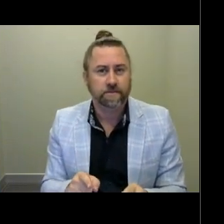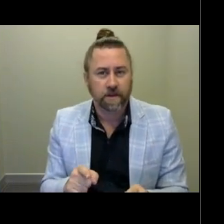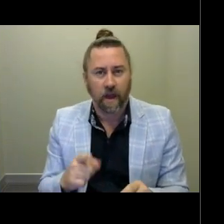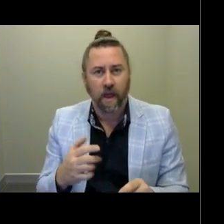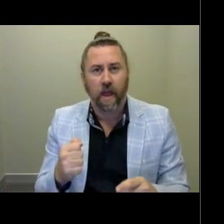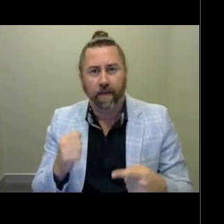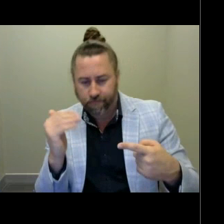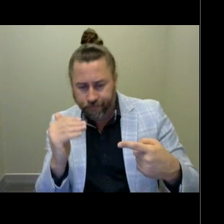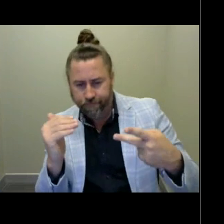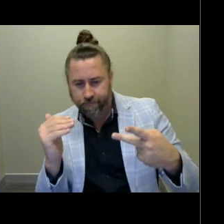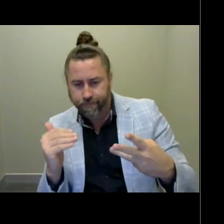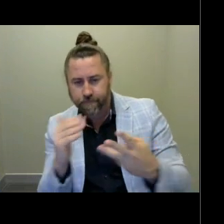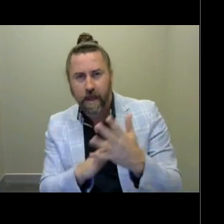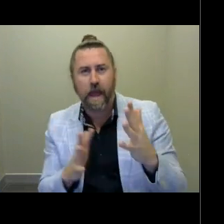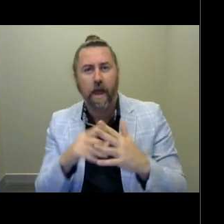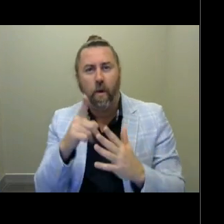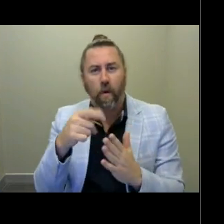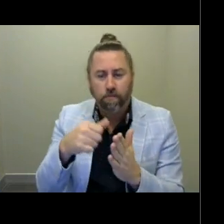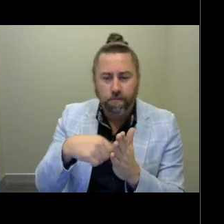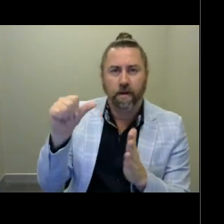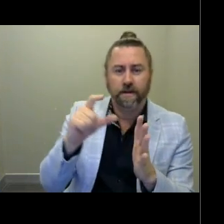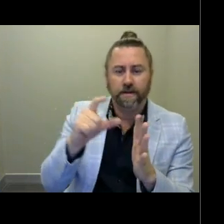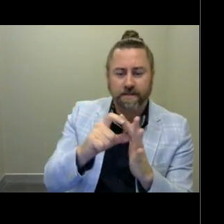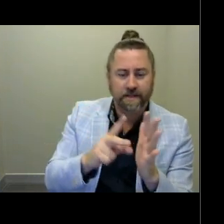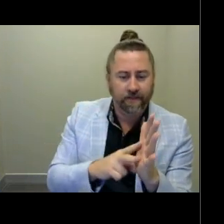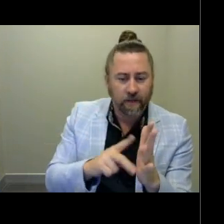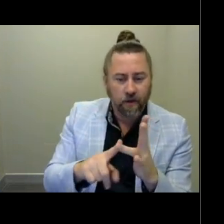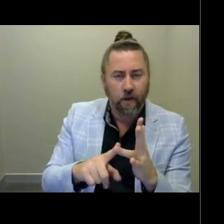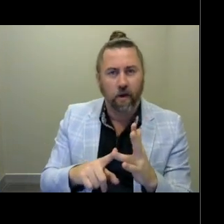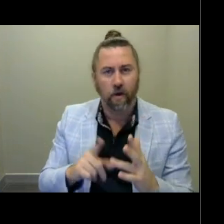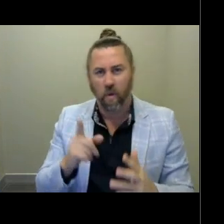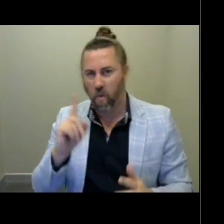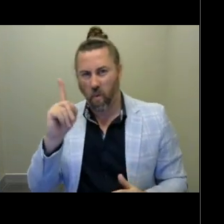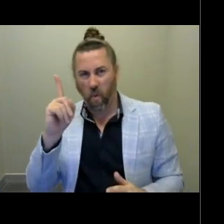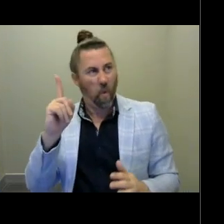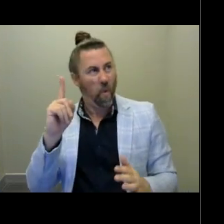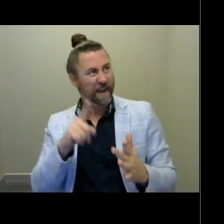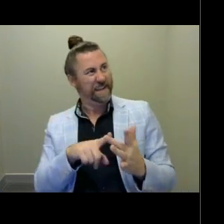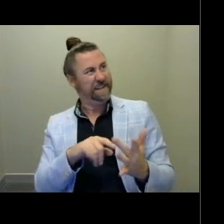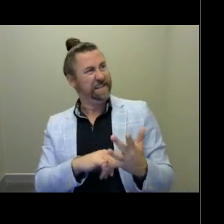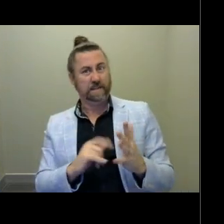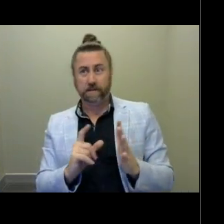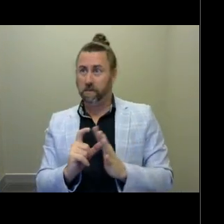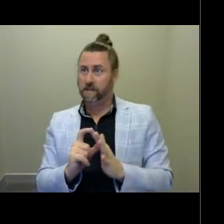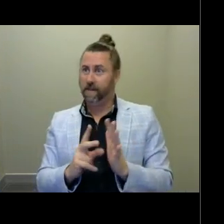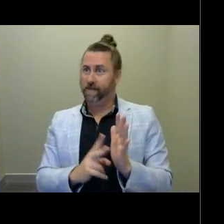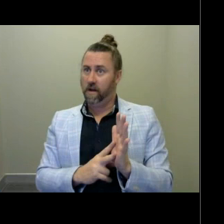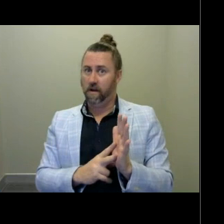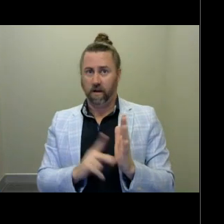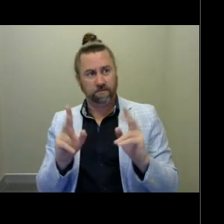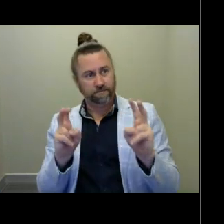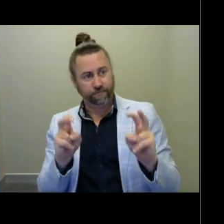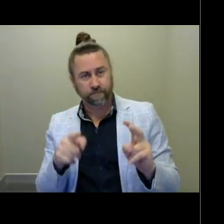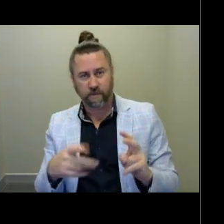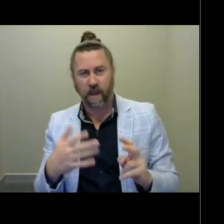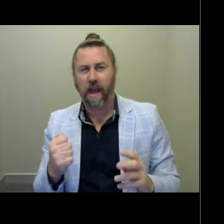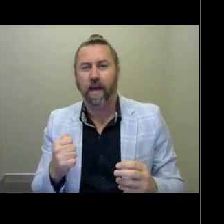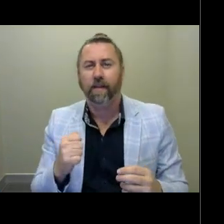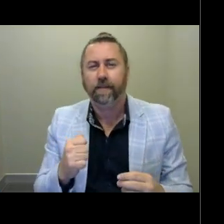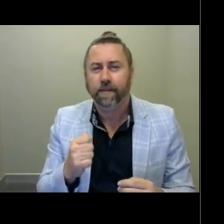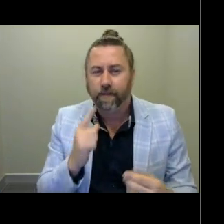for a DVO, what is domestic violence, as well as it includes some sample text and sample